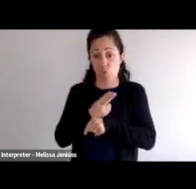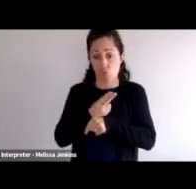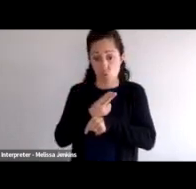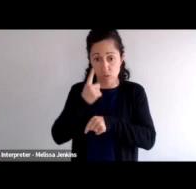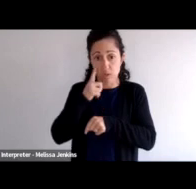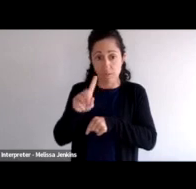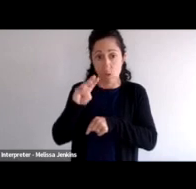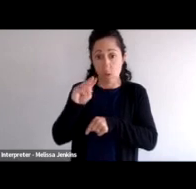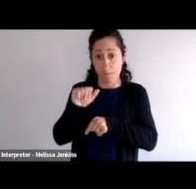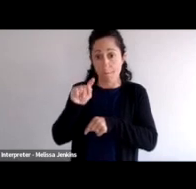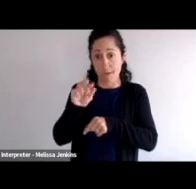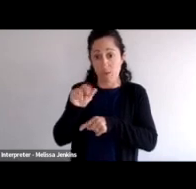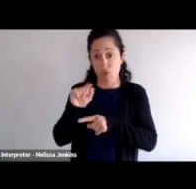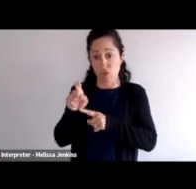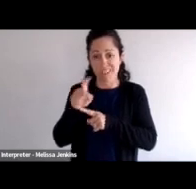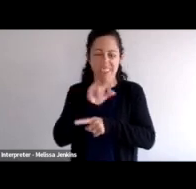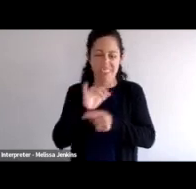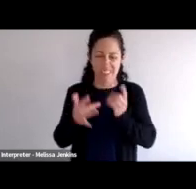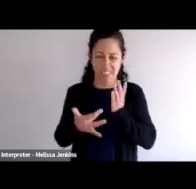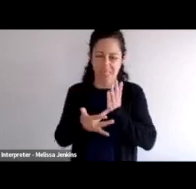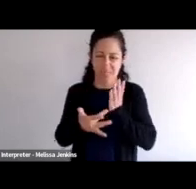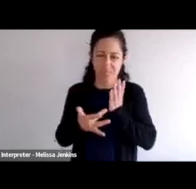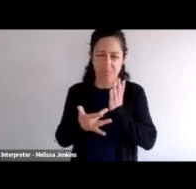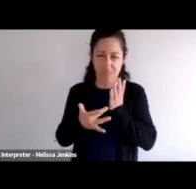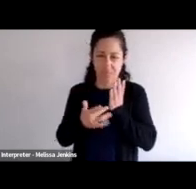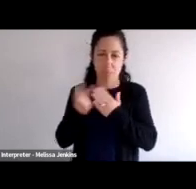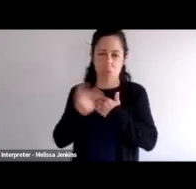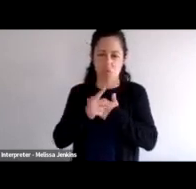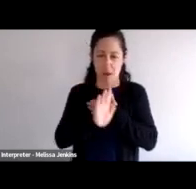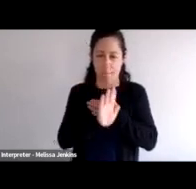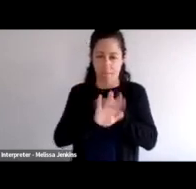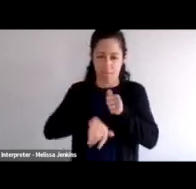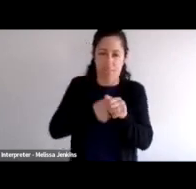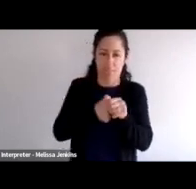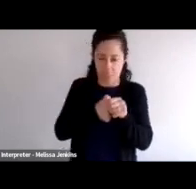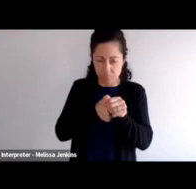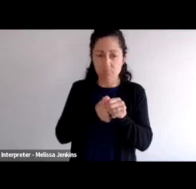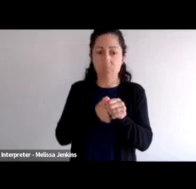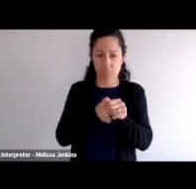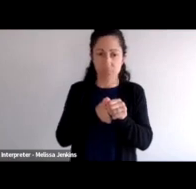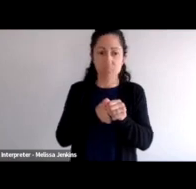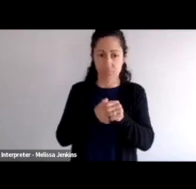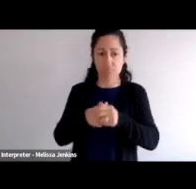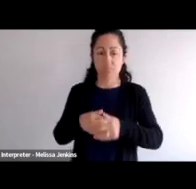the technology platform that rarex is is powered by and at the bottom of that once you hit accept